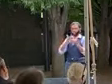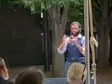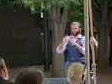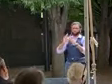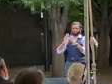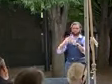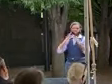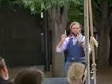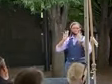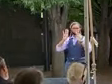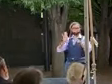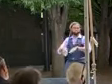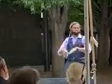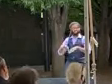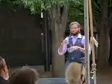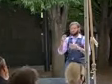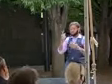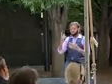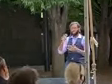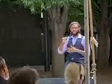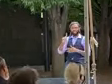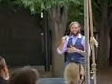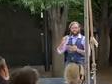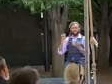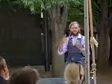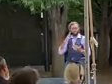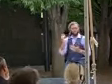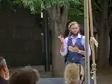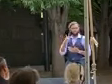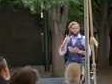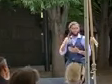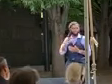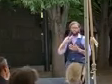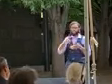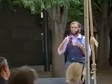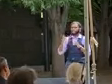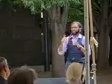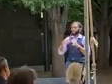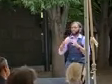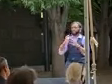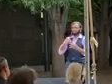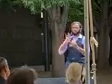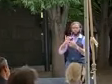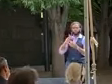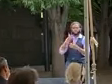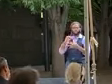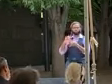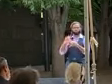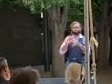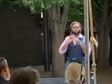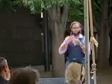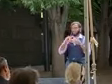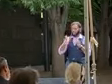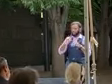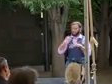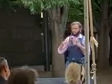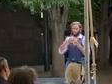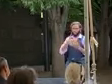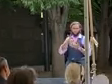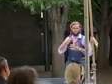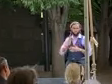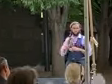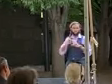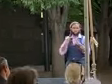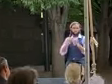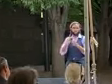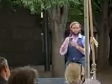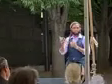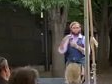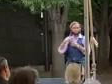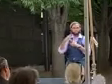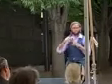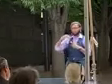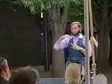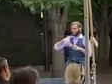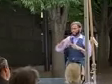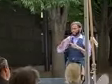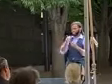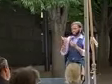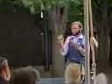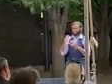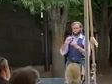Ladies and gentlemen, the ADA is here for all of us. It helps us to perfect that more perfect union so that all members of our society can participate in the benefits our society has to offer.